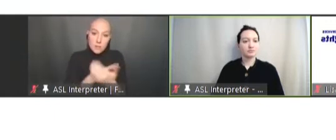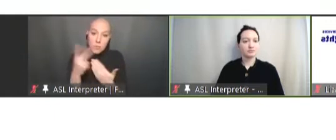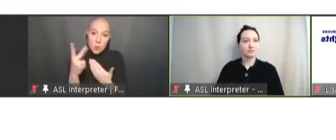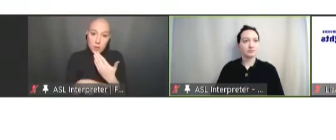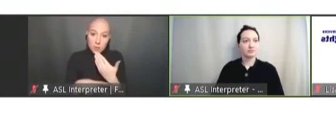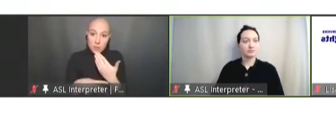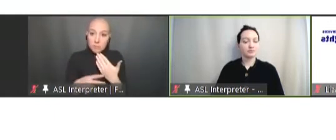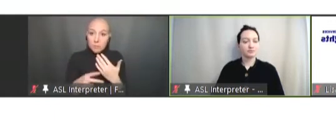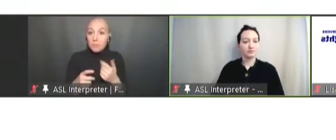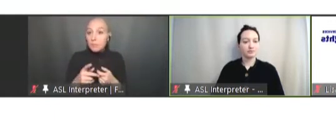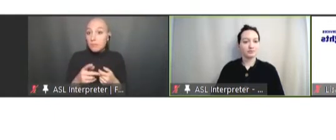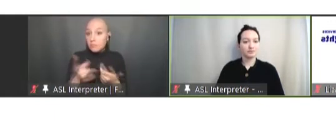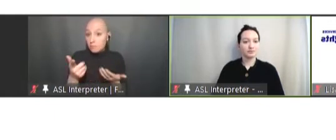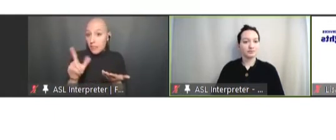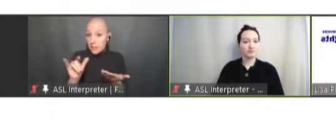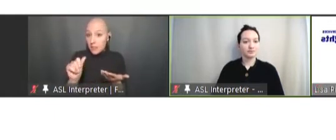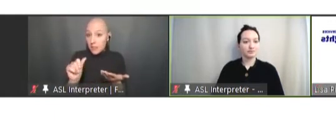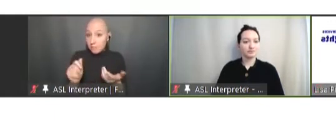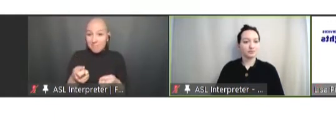Lisa, you have the floor.